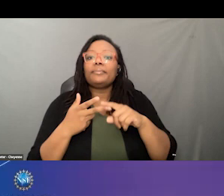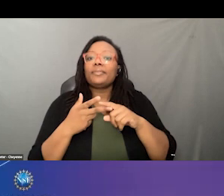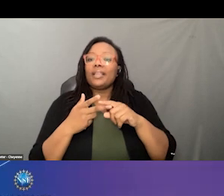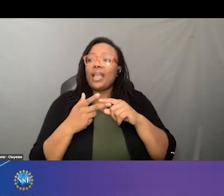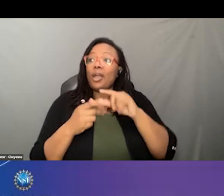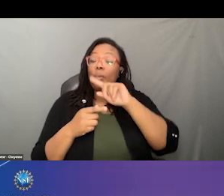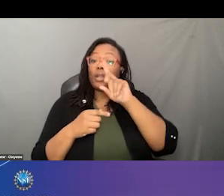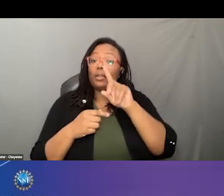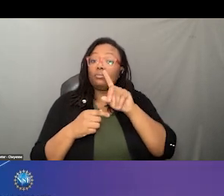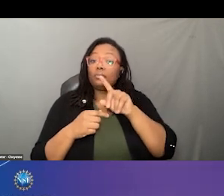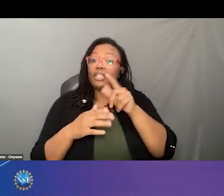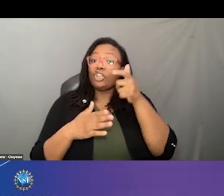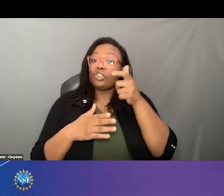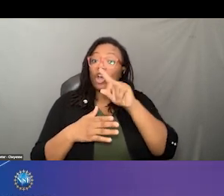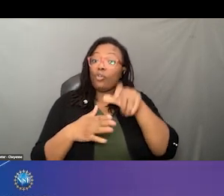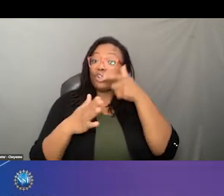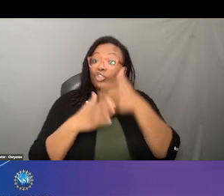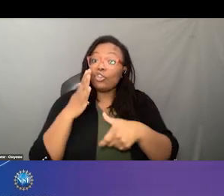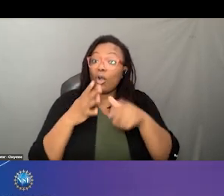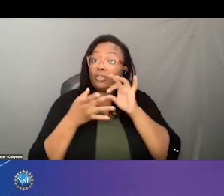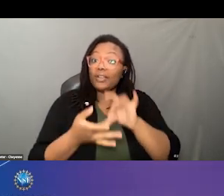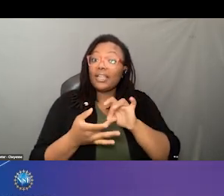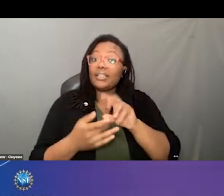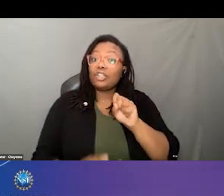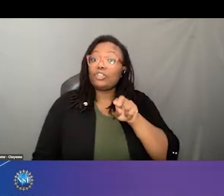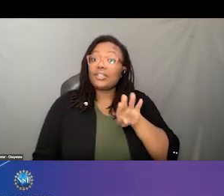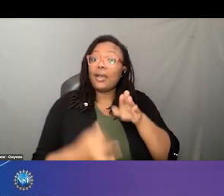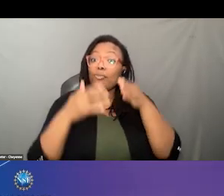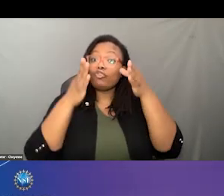And when there's a questionable cost for your sub-recipient,